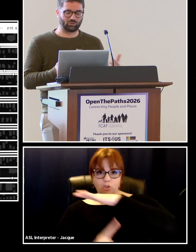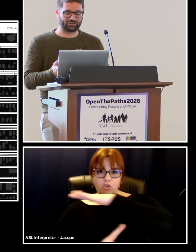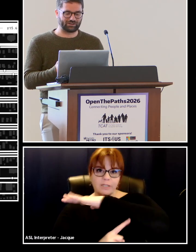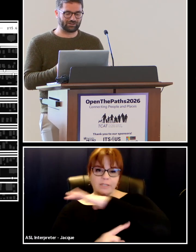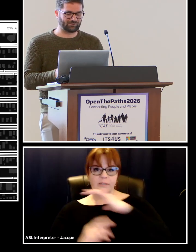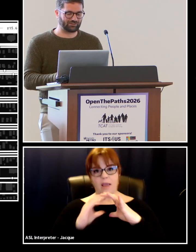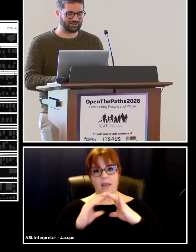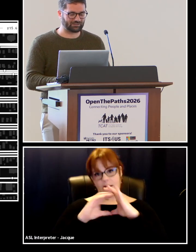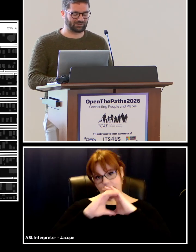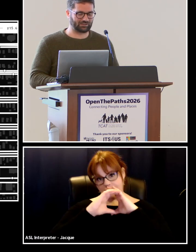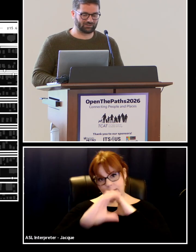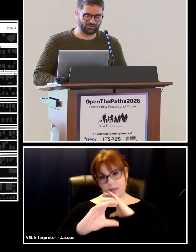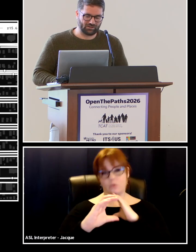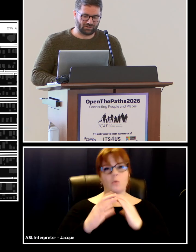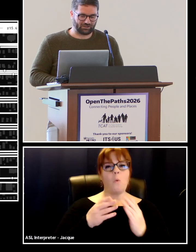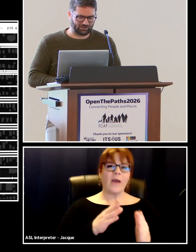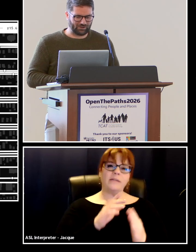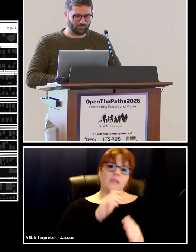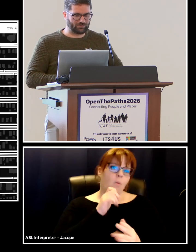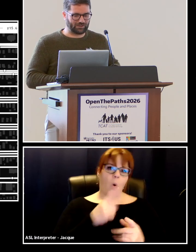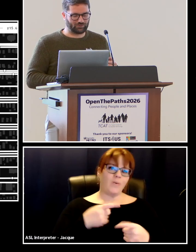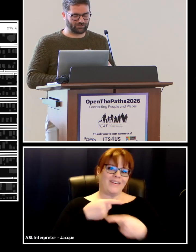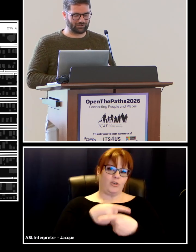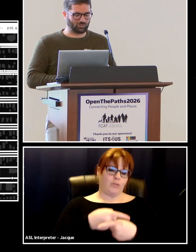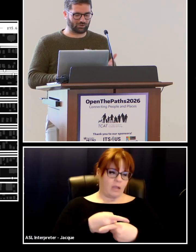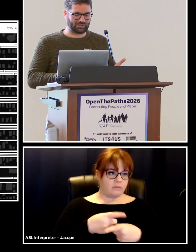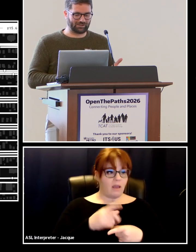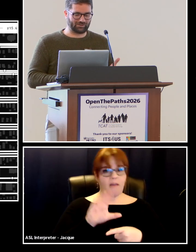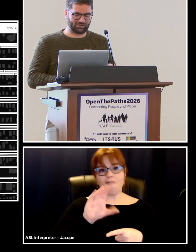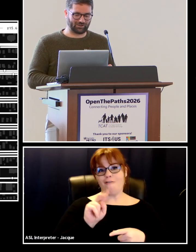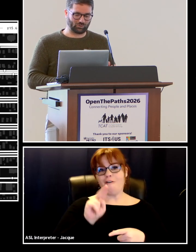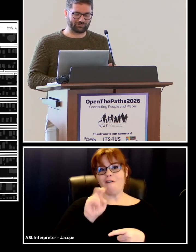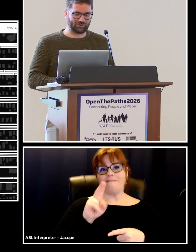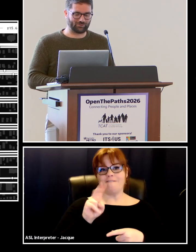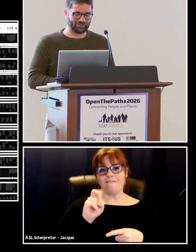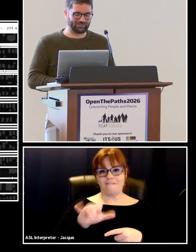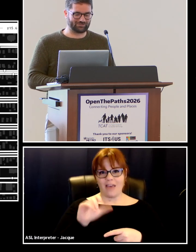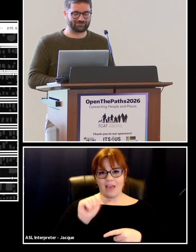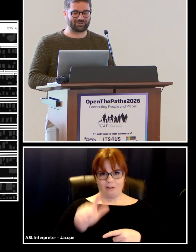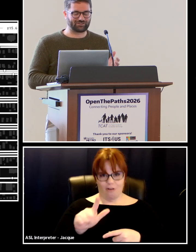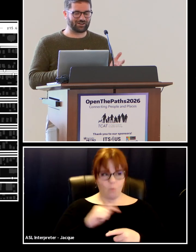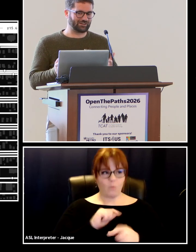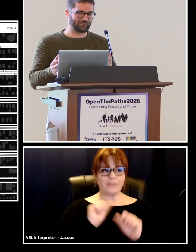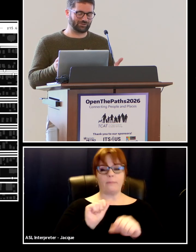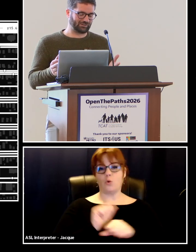wouldn't intersect. And uh Conveyal was able to work in a workflow that does not include